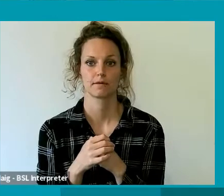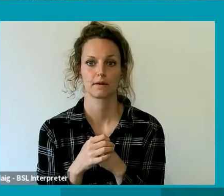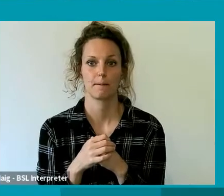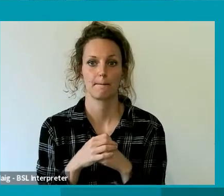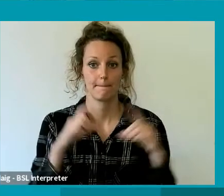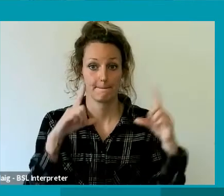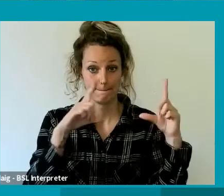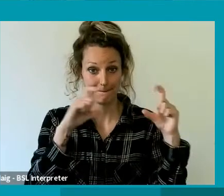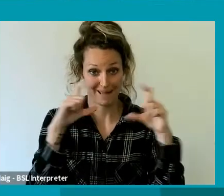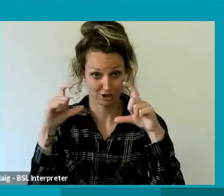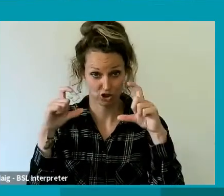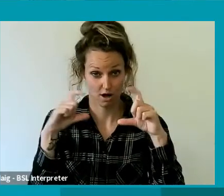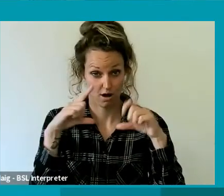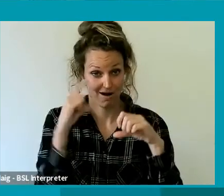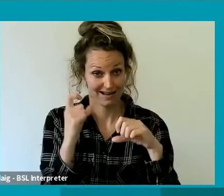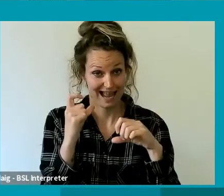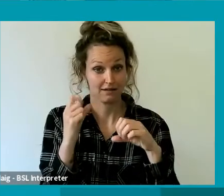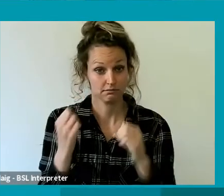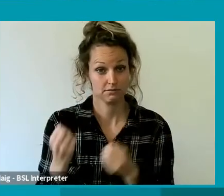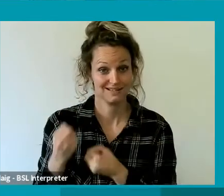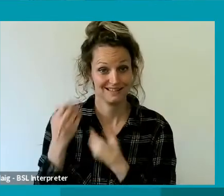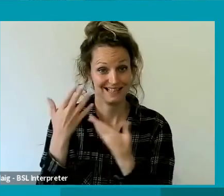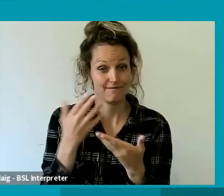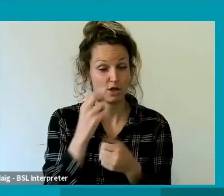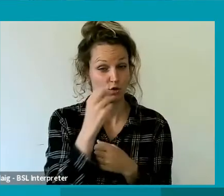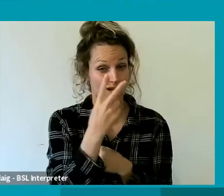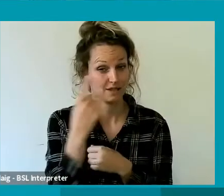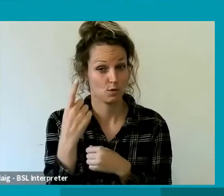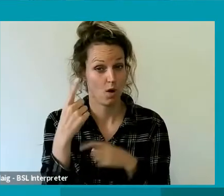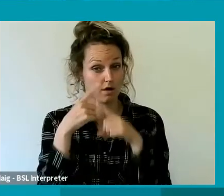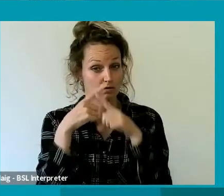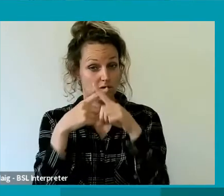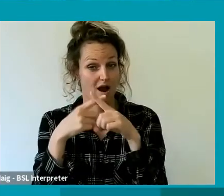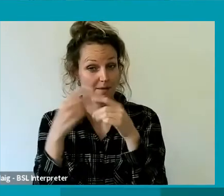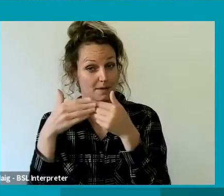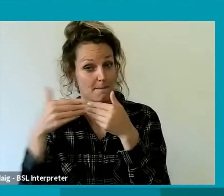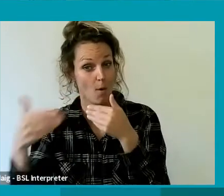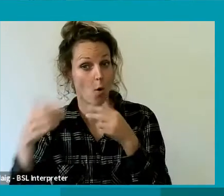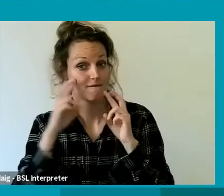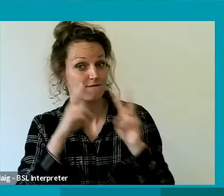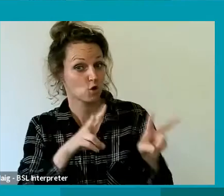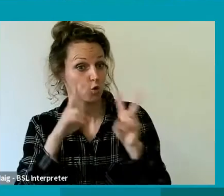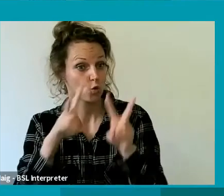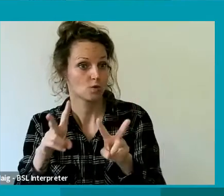up to 21 times more views than without people with customized cover photos